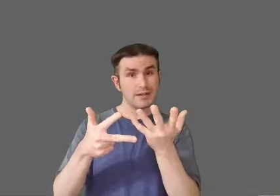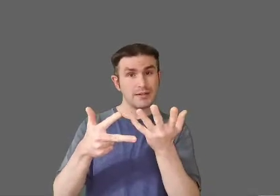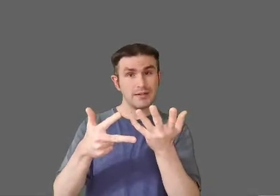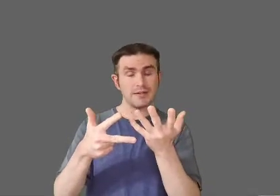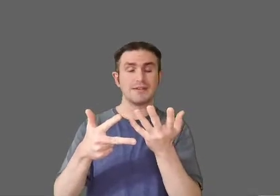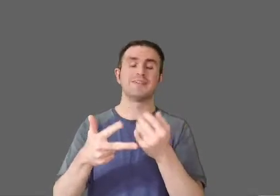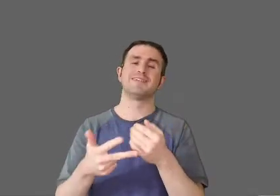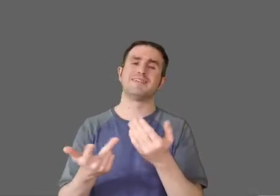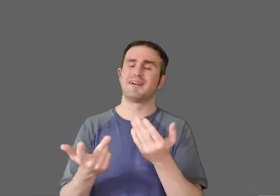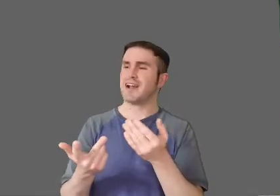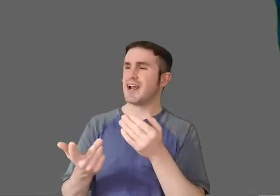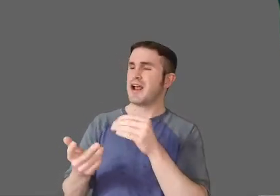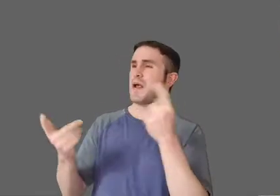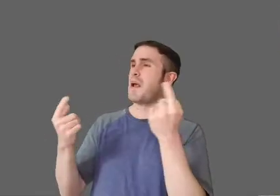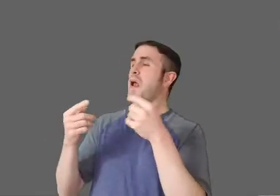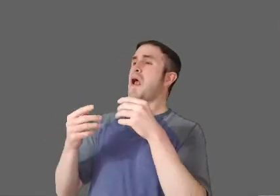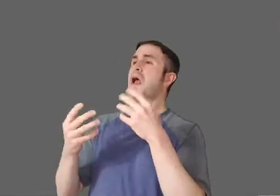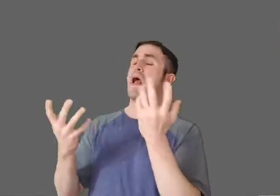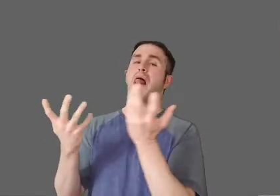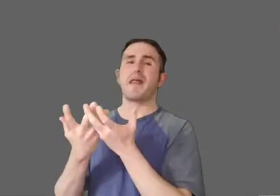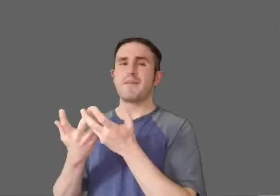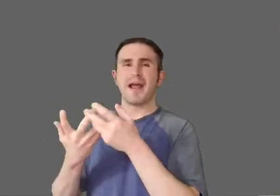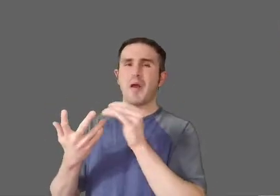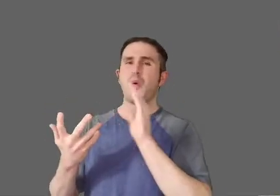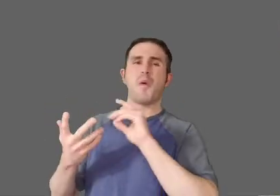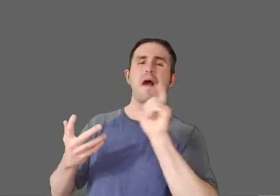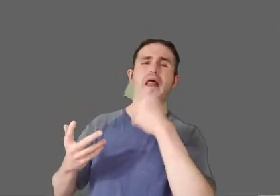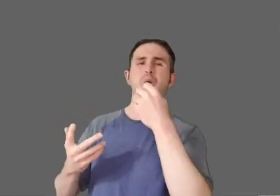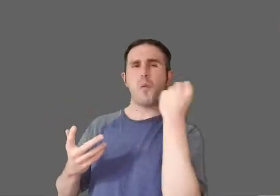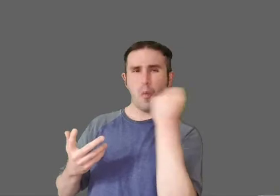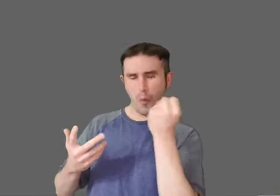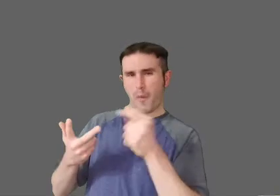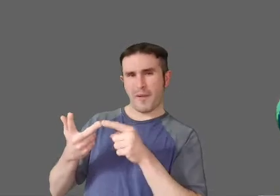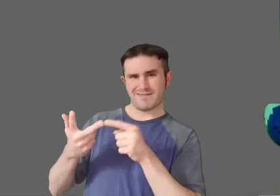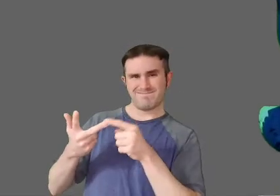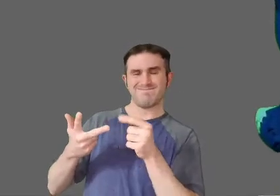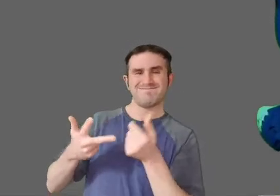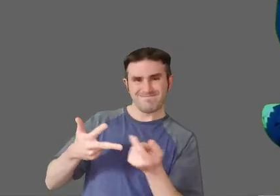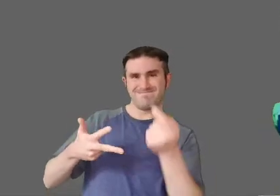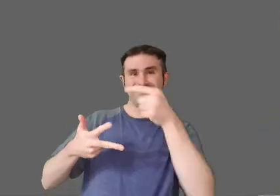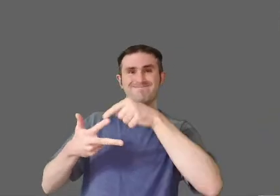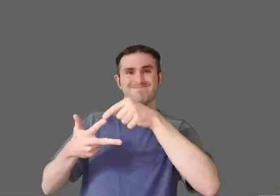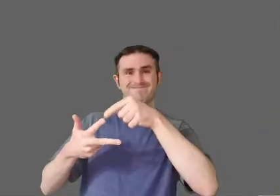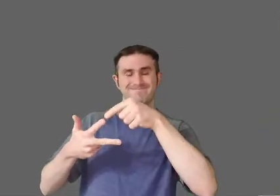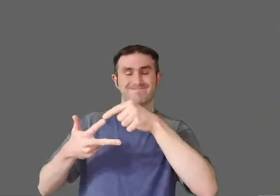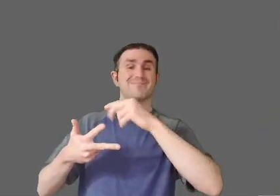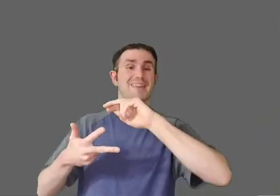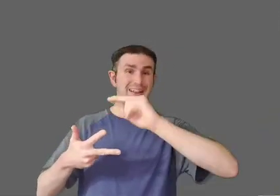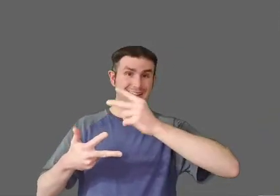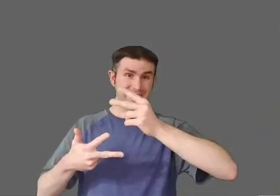uh... incidentally that's its own but, we'll get to that in a second! ^^ So, your second type of